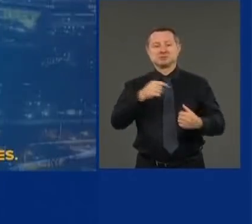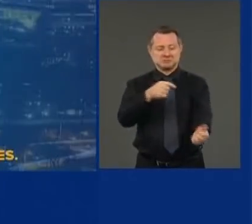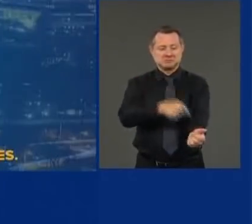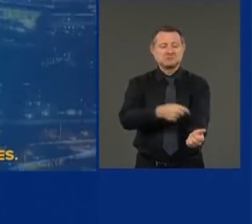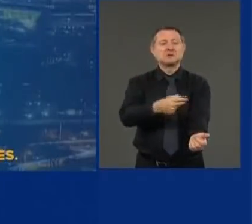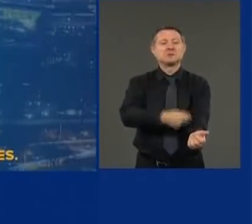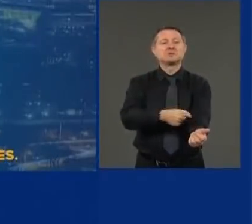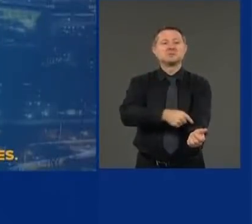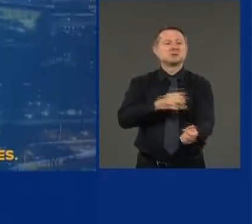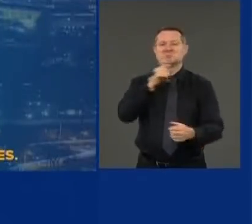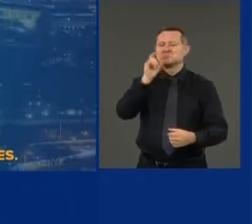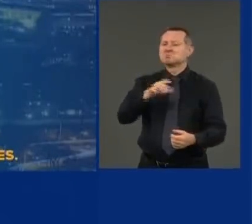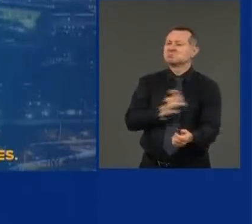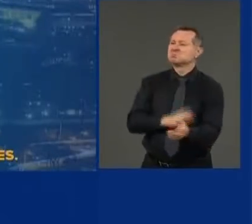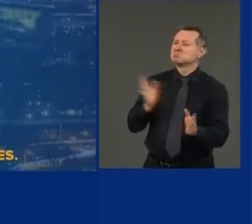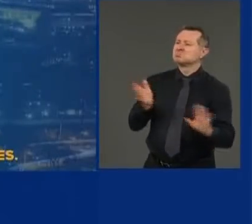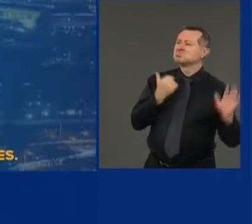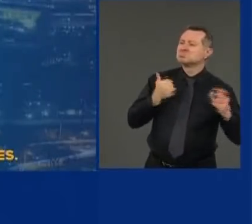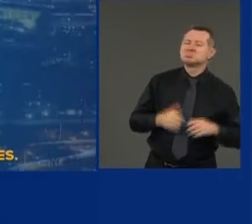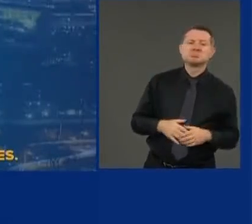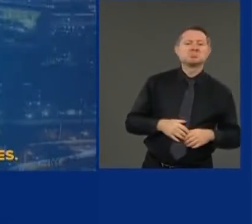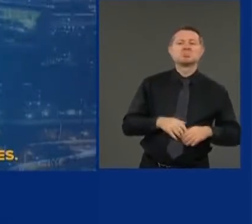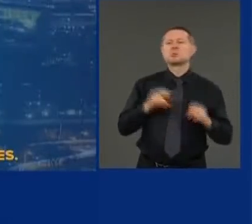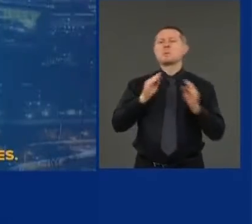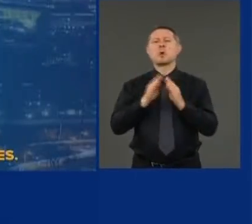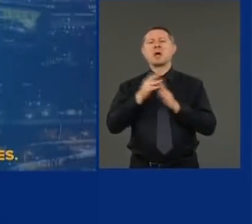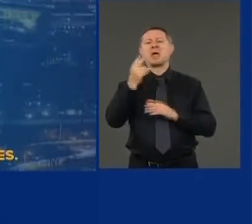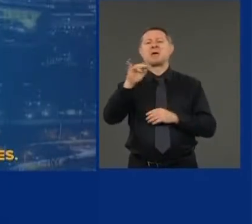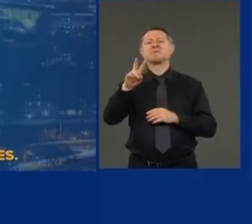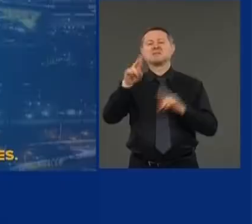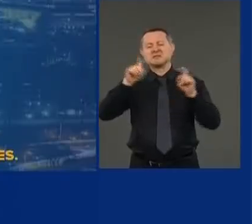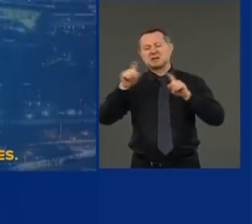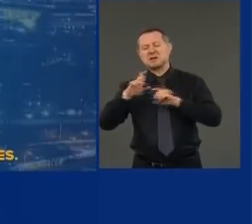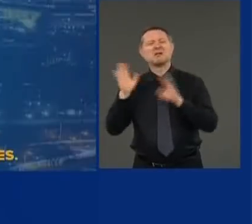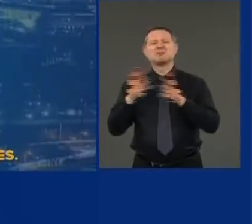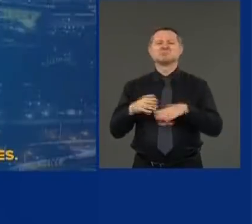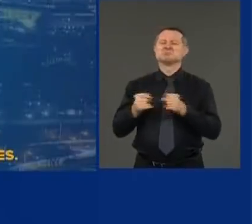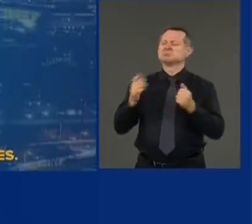NO MORE PROSTATE CHECKS, THAT WILL SOLVE PROSTATE CANCER. NO MORE TB CHECKS, THAT WILL END